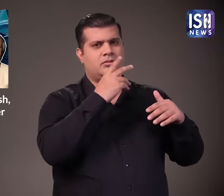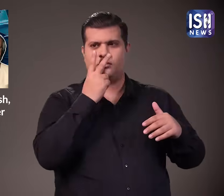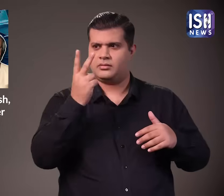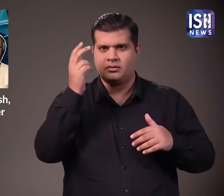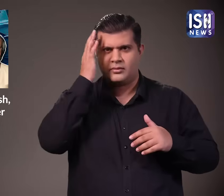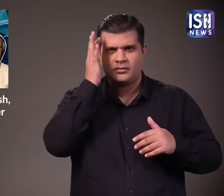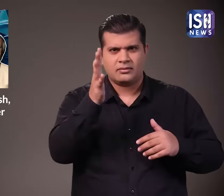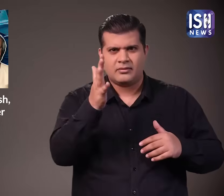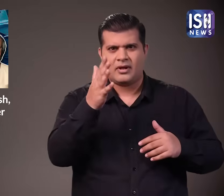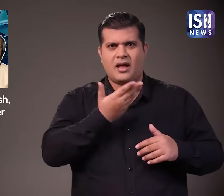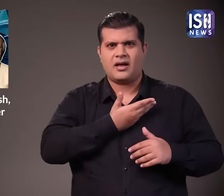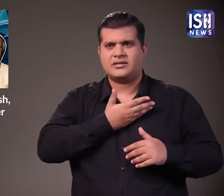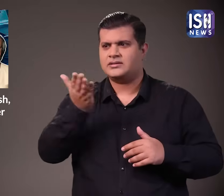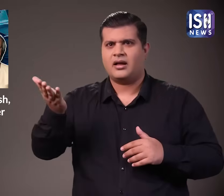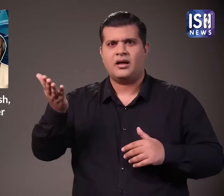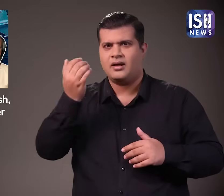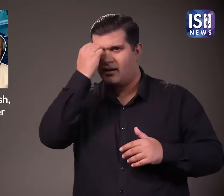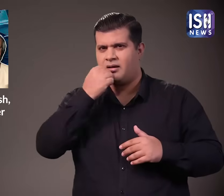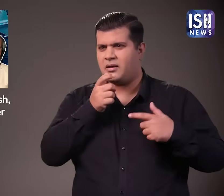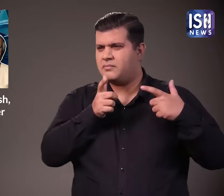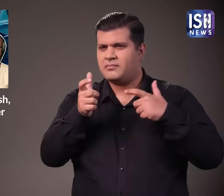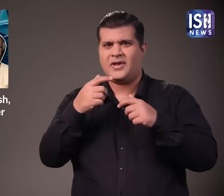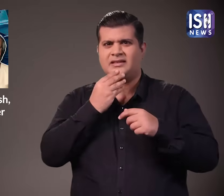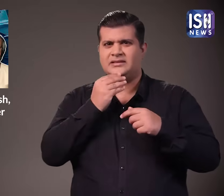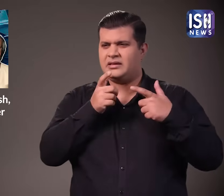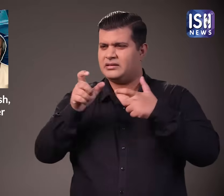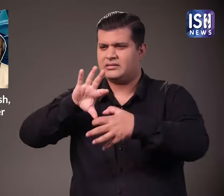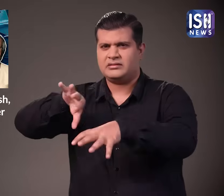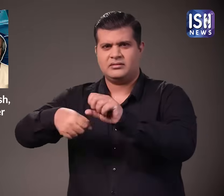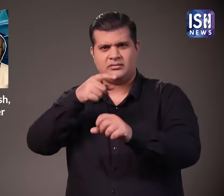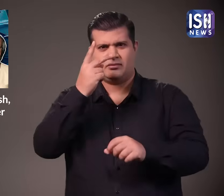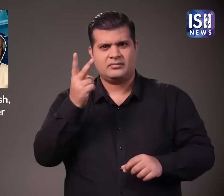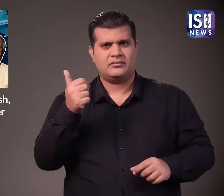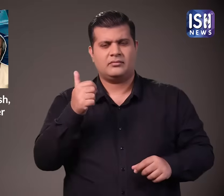it will show the world that despite Isreal's attack on Gaza, these countries are supporting Isreal's allies